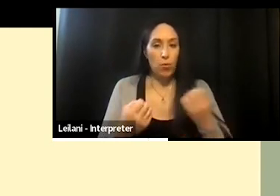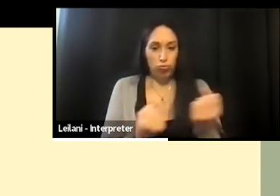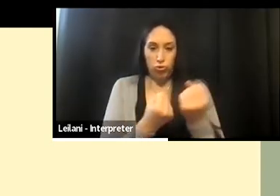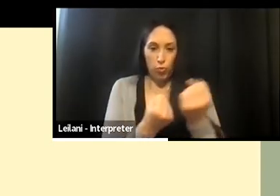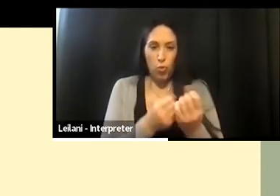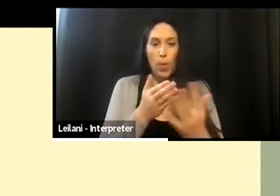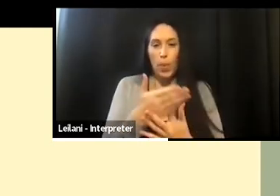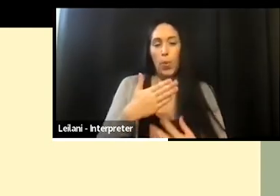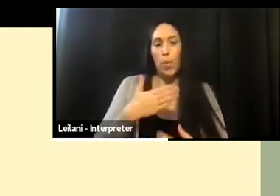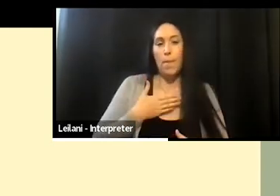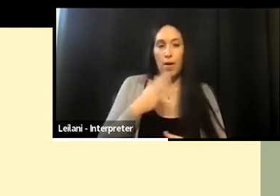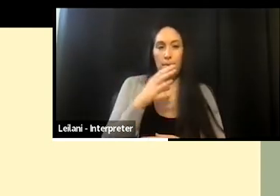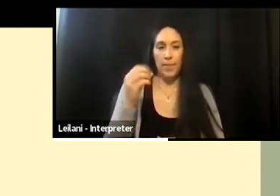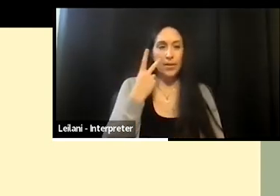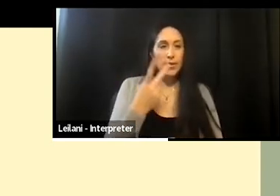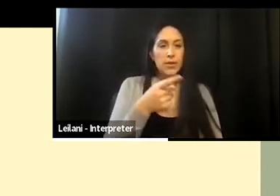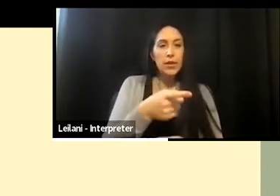On the slide, you can see my contact information